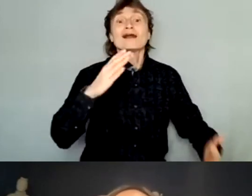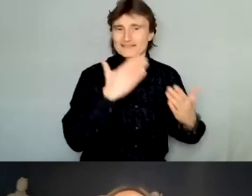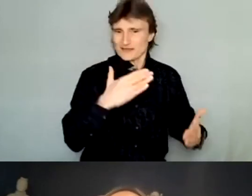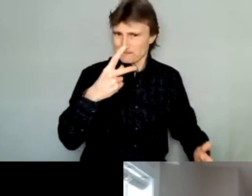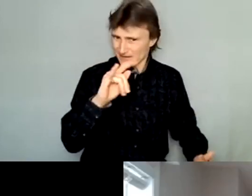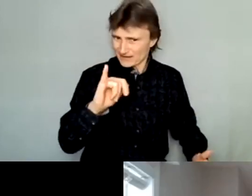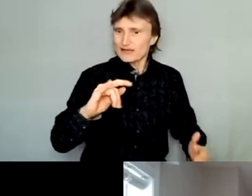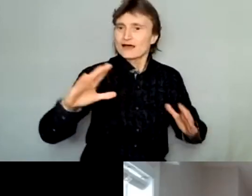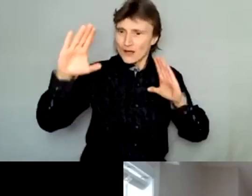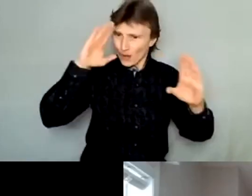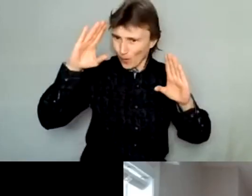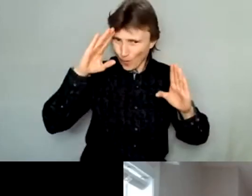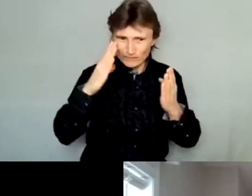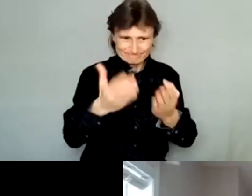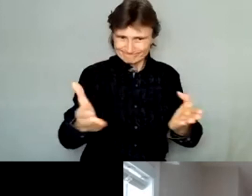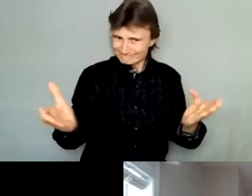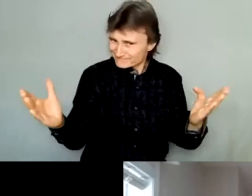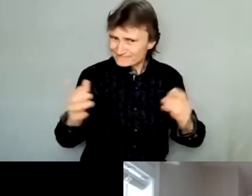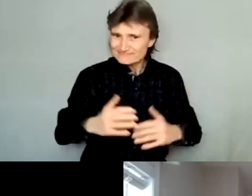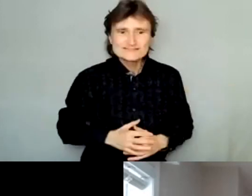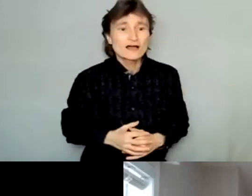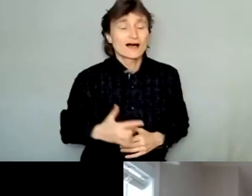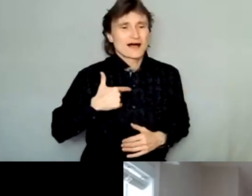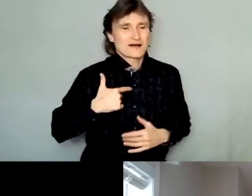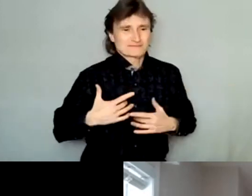I'm really excited to be able to at least meet you virtually today.